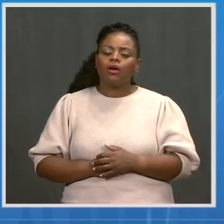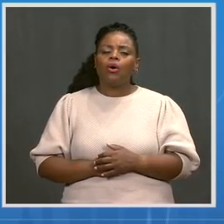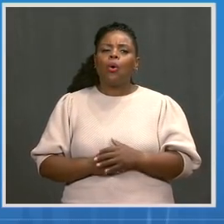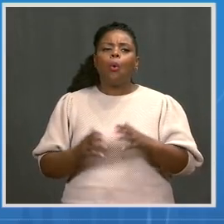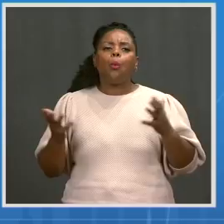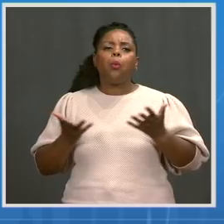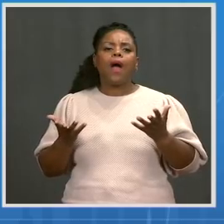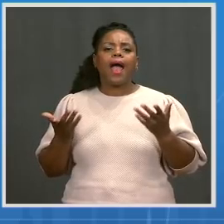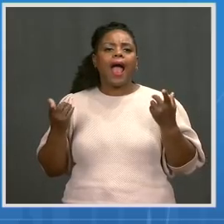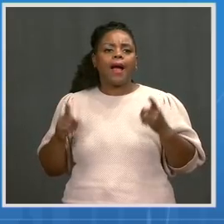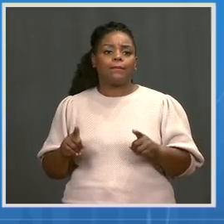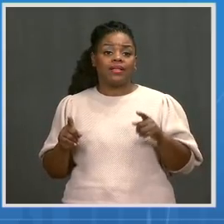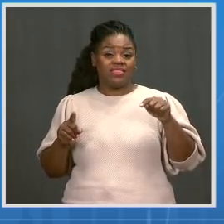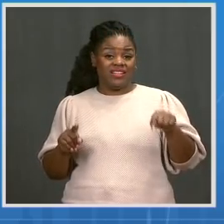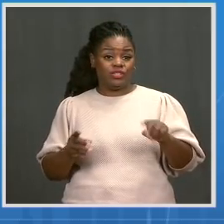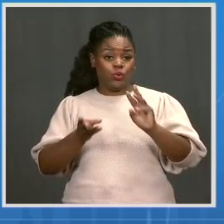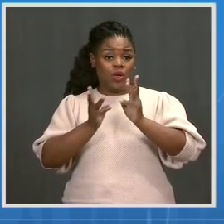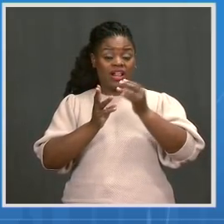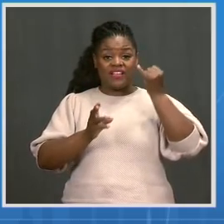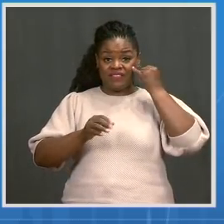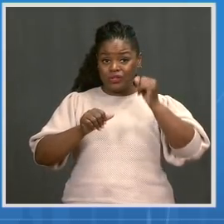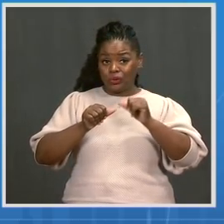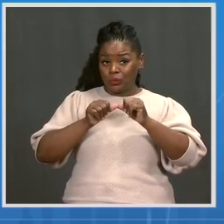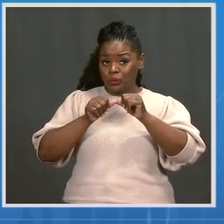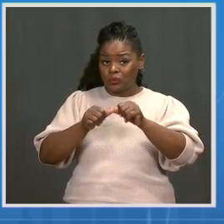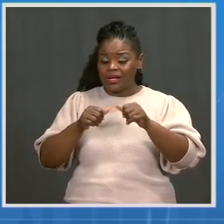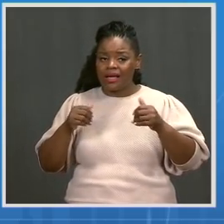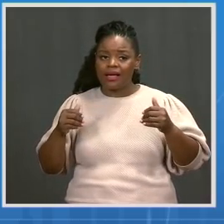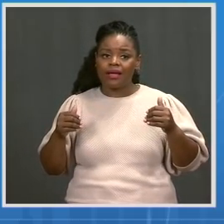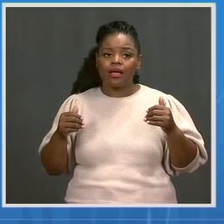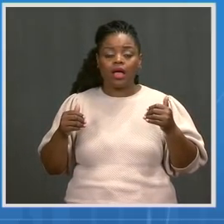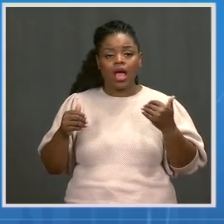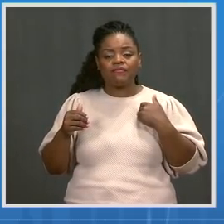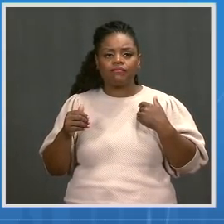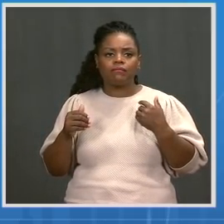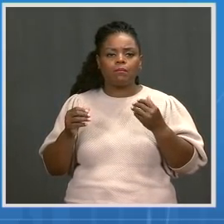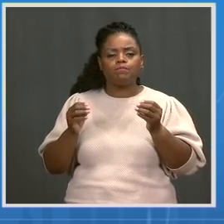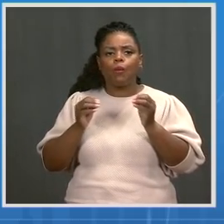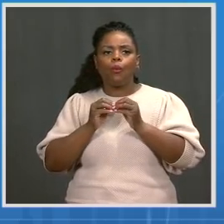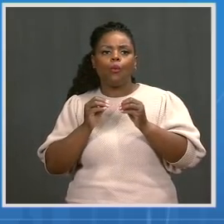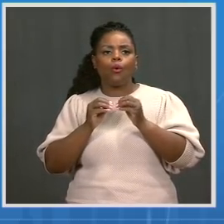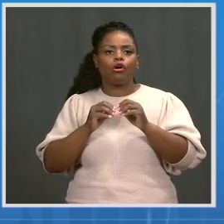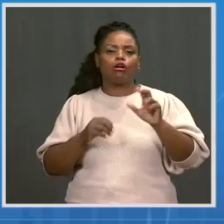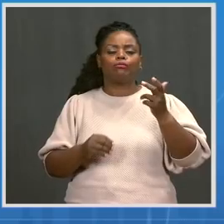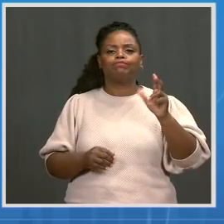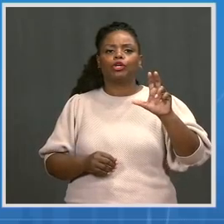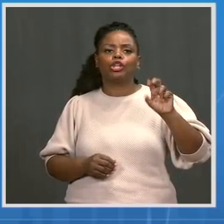if there continues to be a solid 20 to 30 percent of the adults who refuse to get vaccinated?